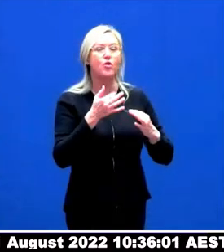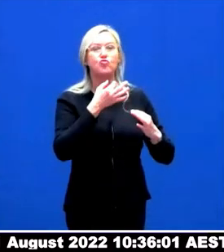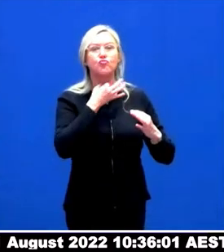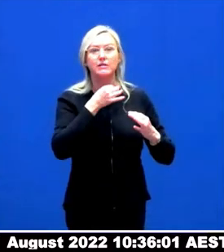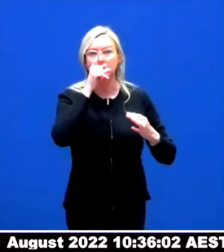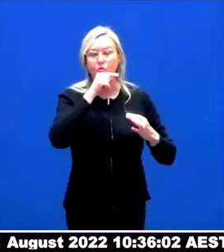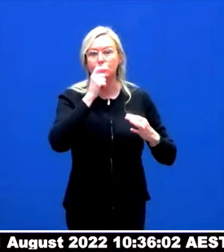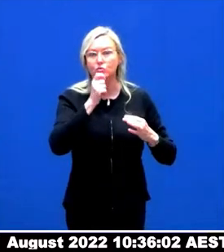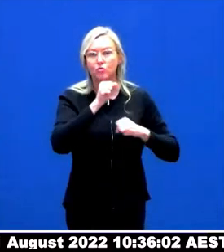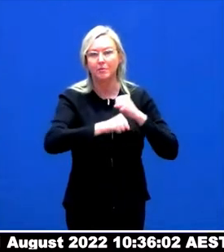Not specifically.